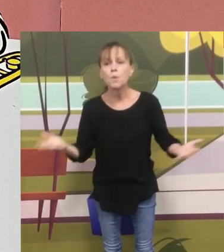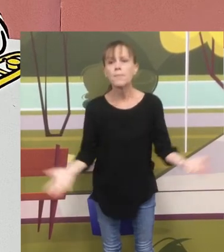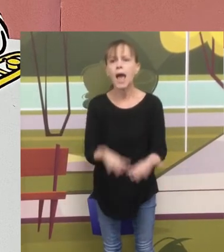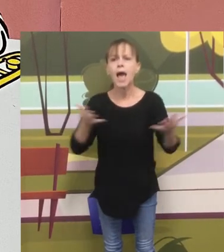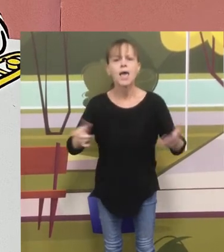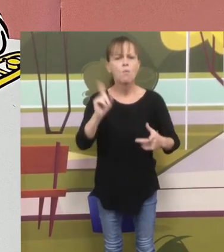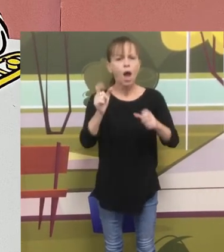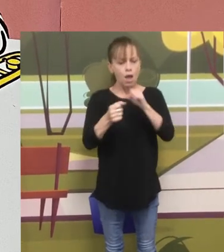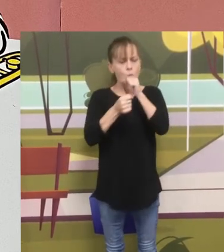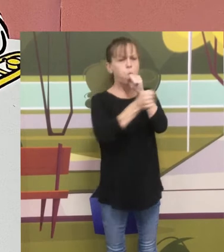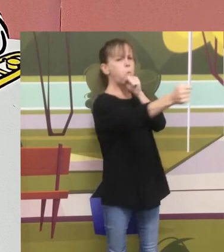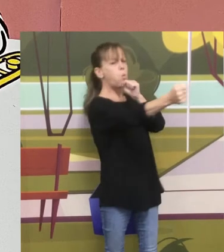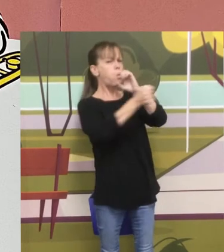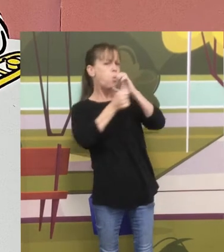koalas like to play trombones,